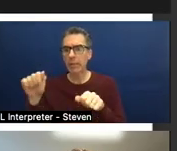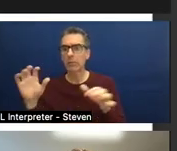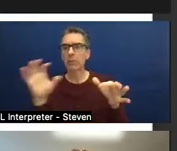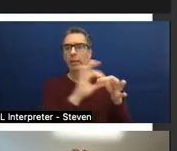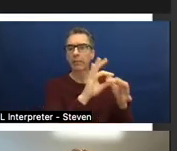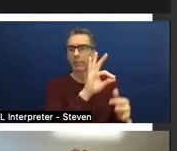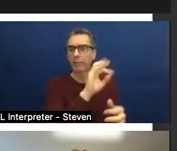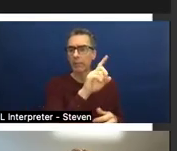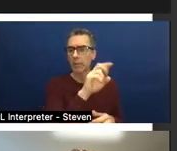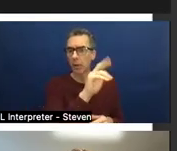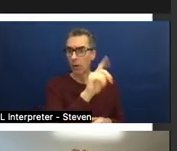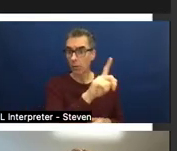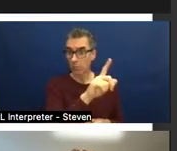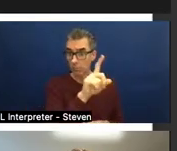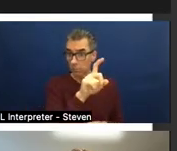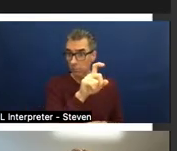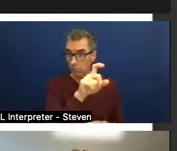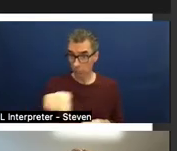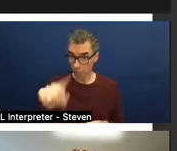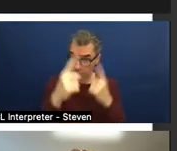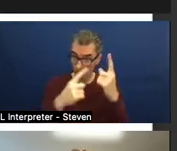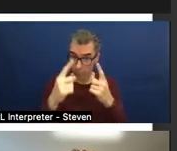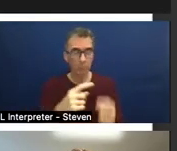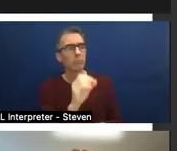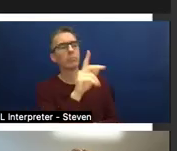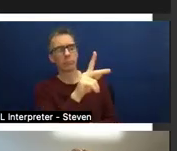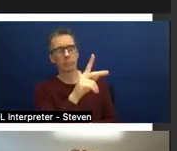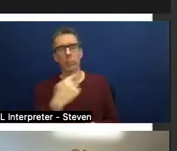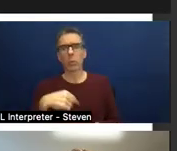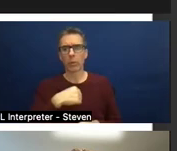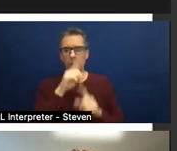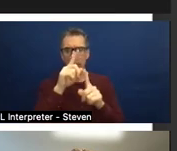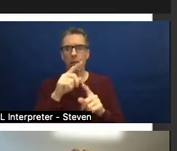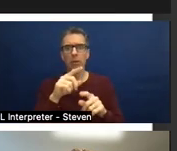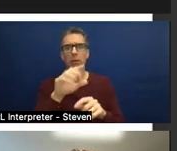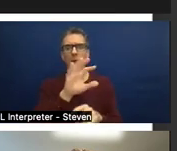So we are thinking about the overall Colfax and Federal intersection.